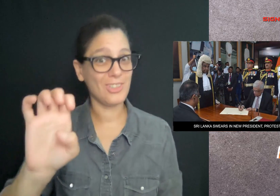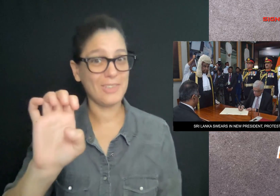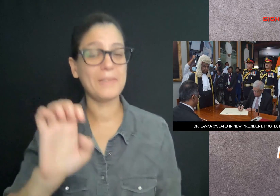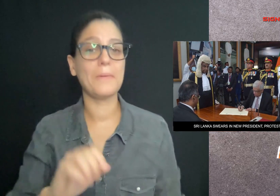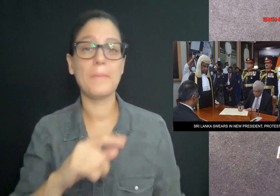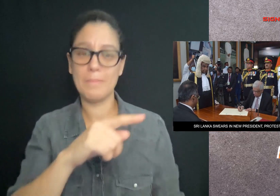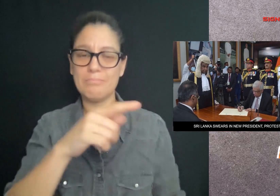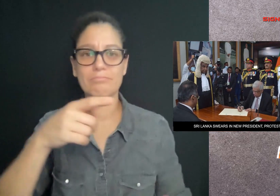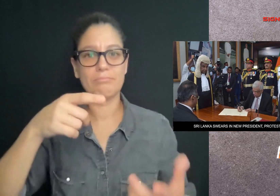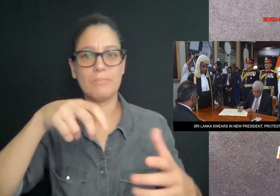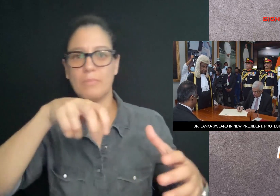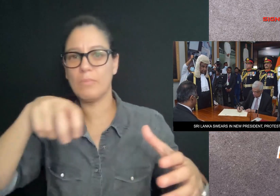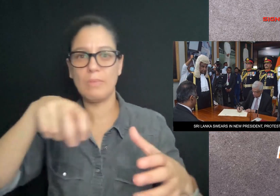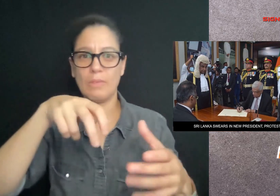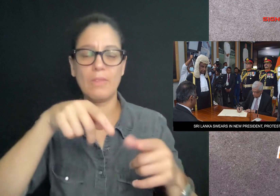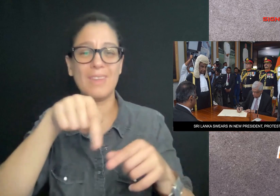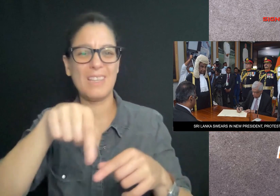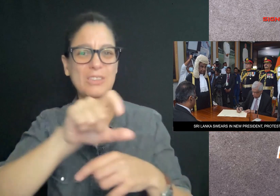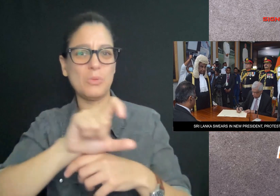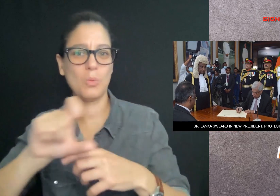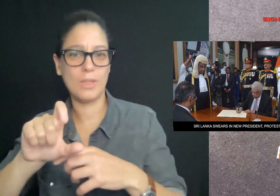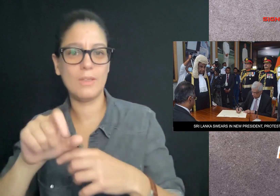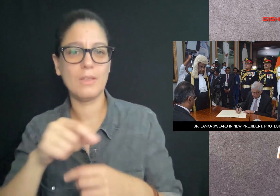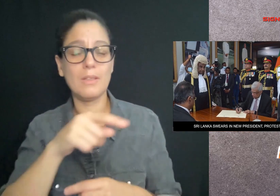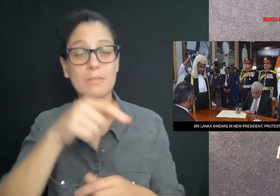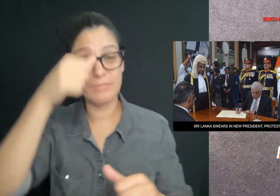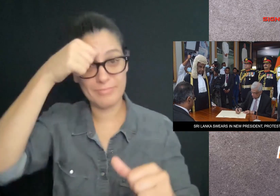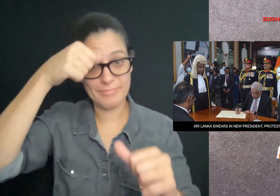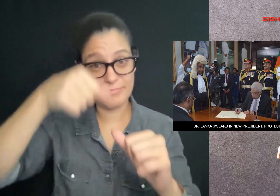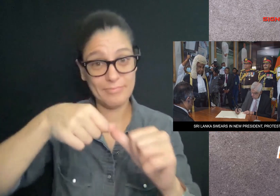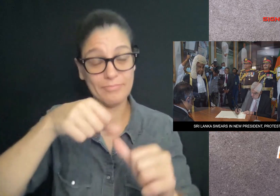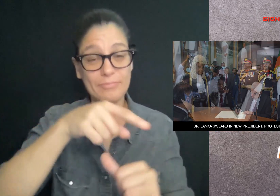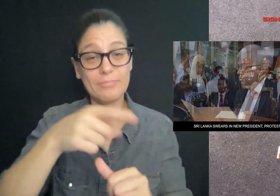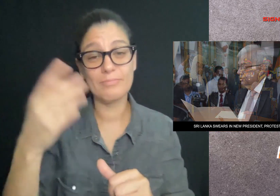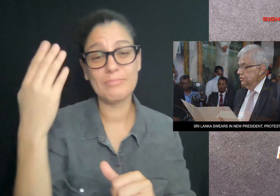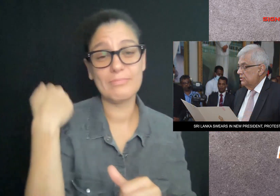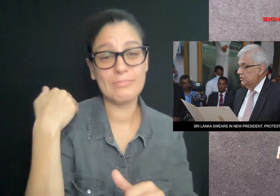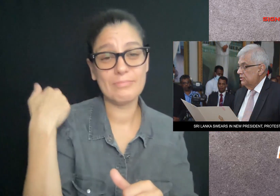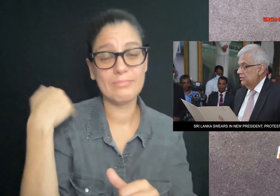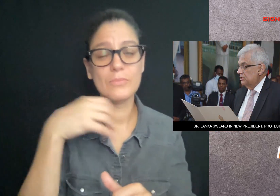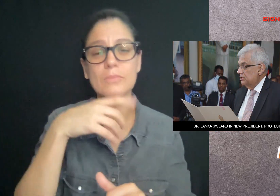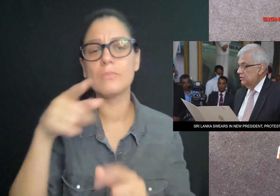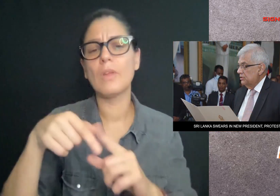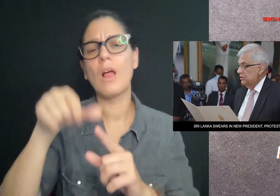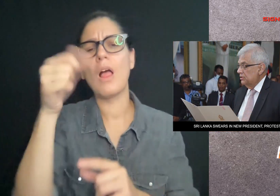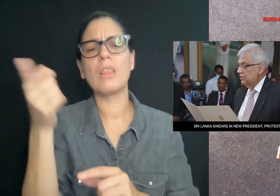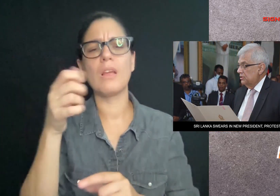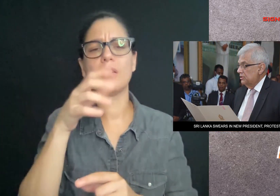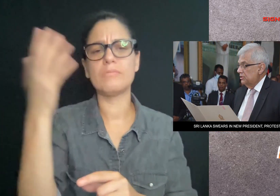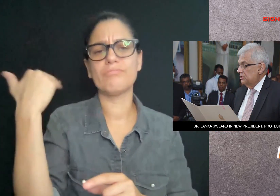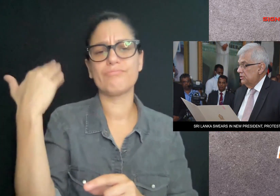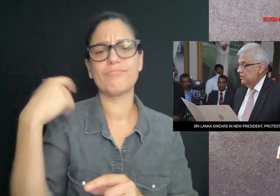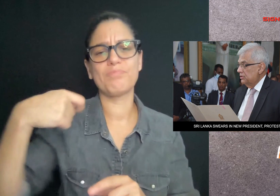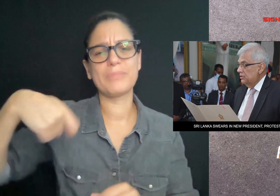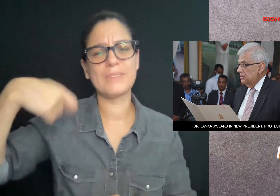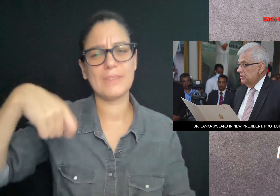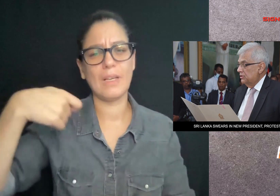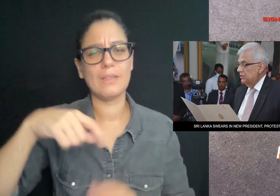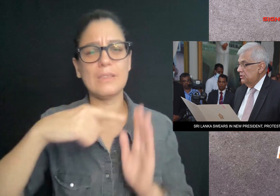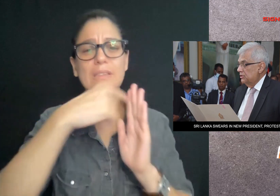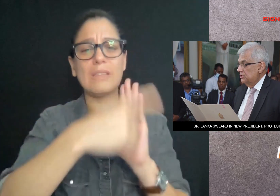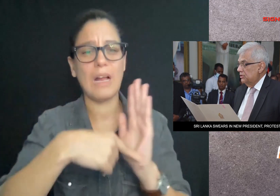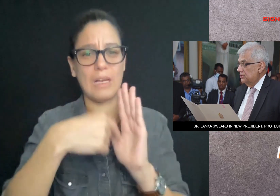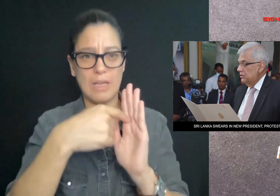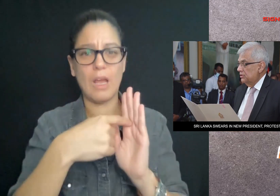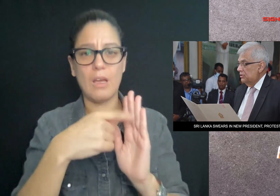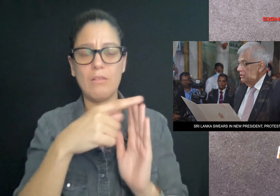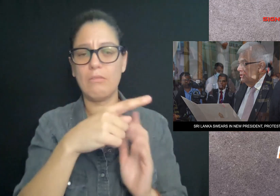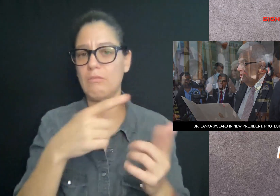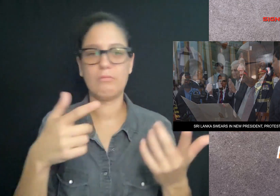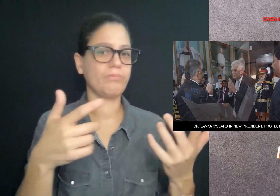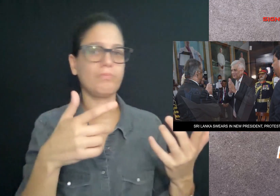Sri Lanka's new president Ranil Wickremesinge was sworn into office this week if you recall